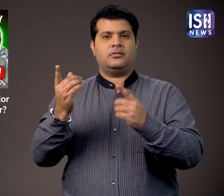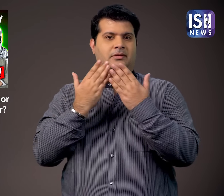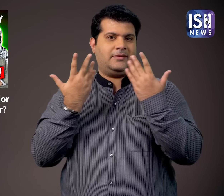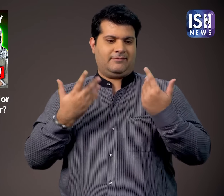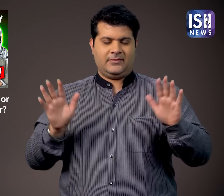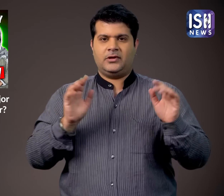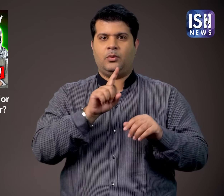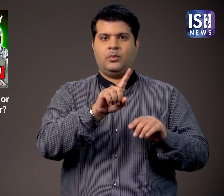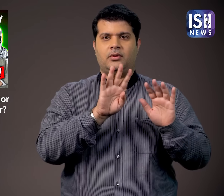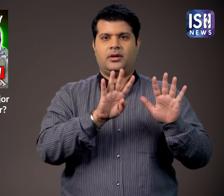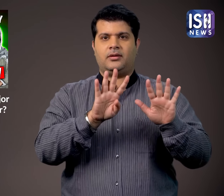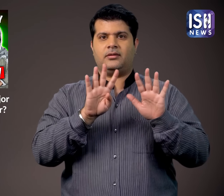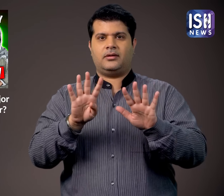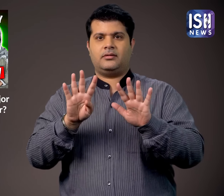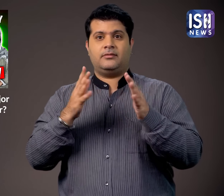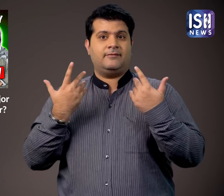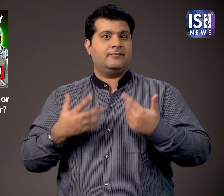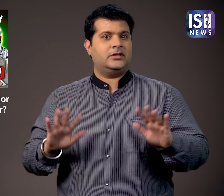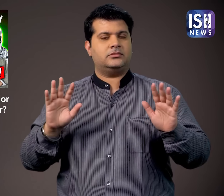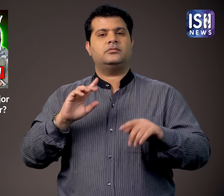He graduated in 1999